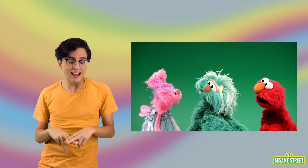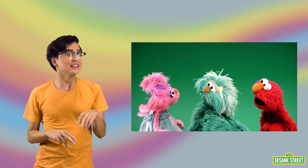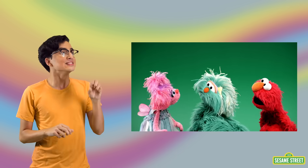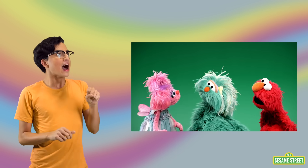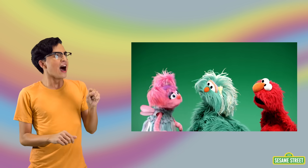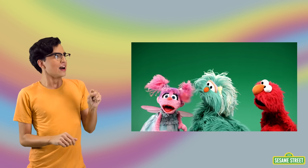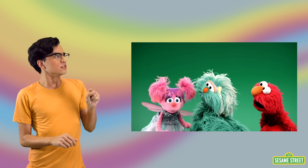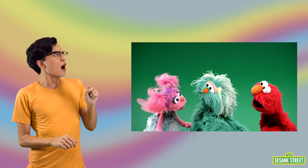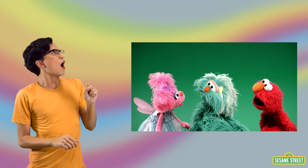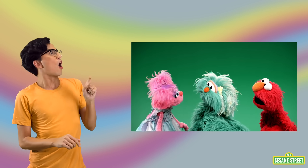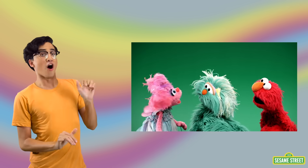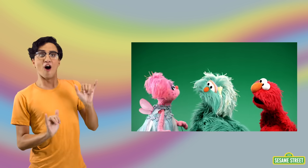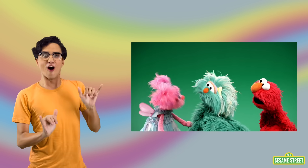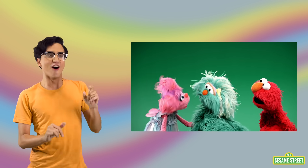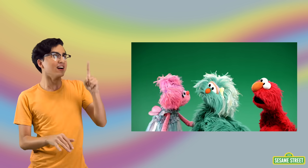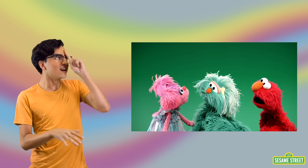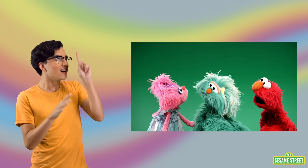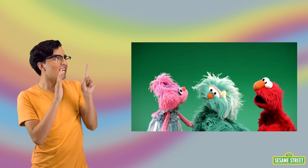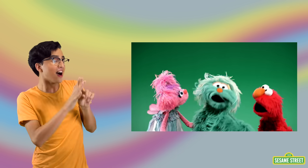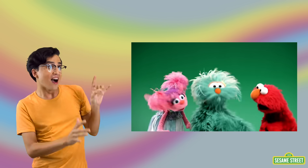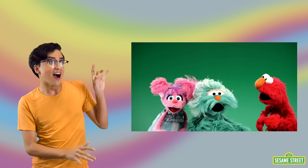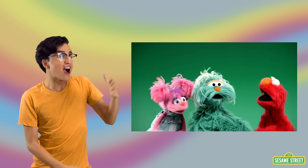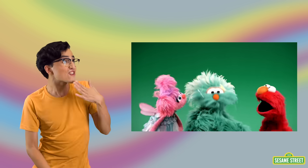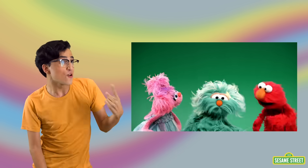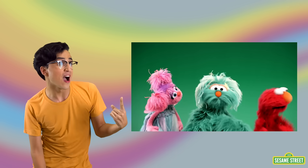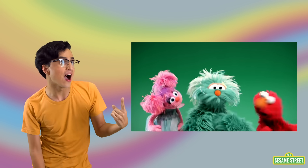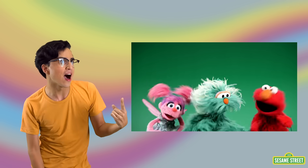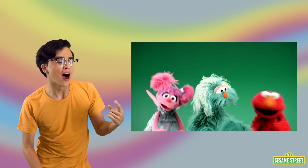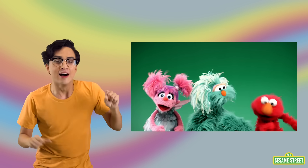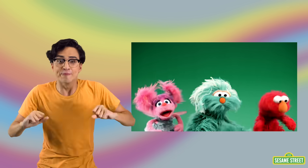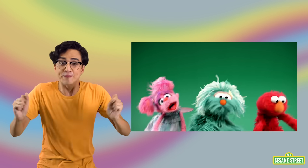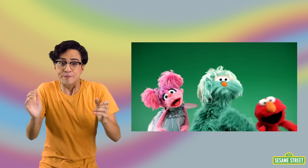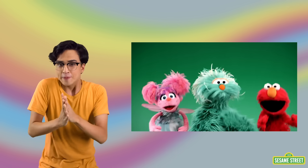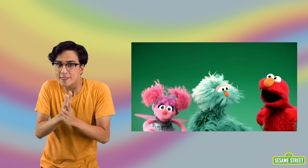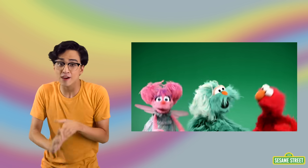Hey! I thought of a really good one! Oh yeah! (Elmo vocalizes)